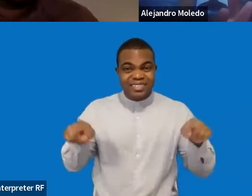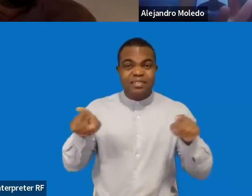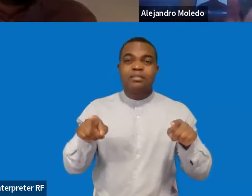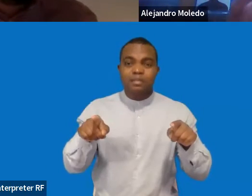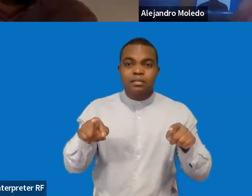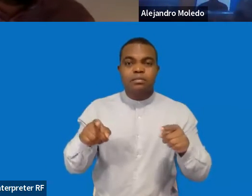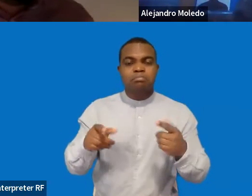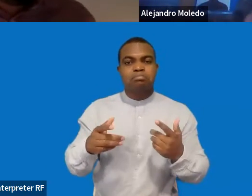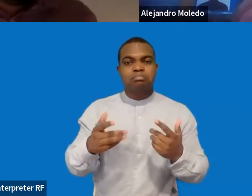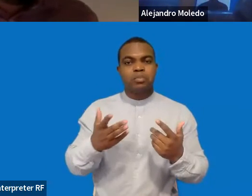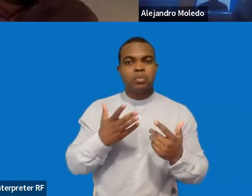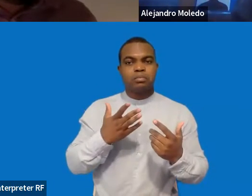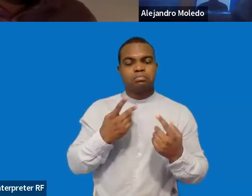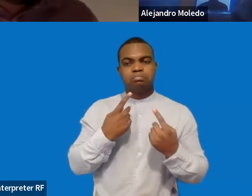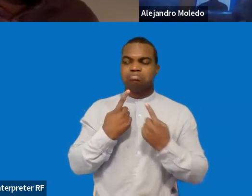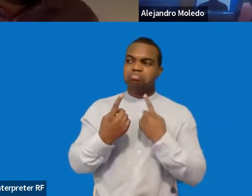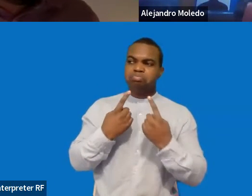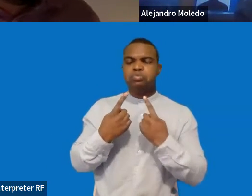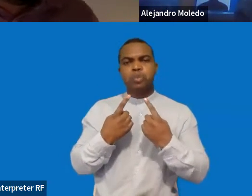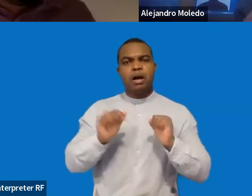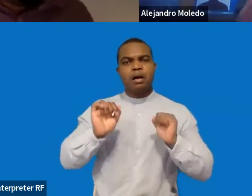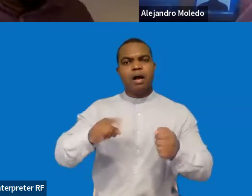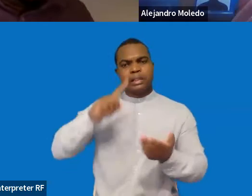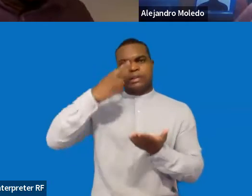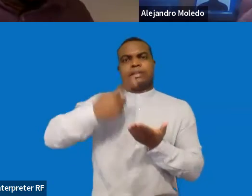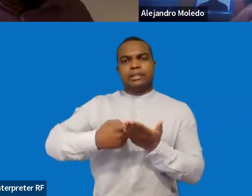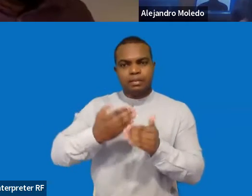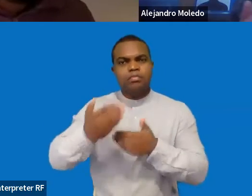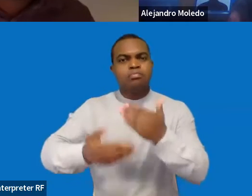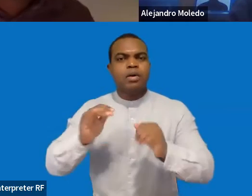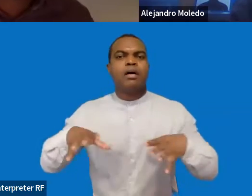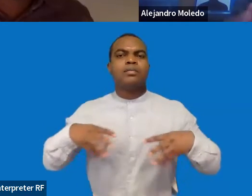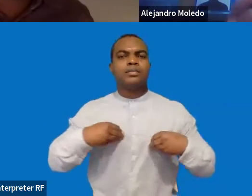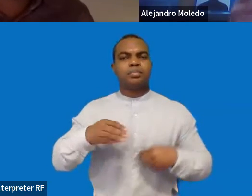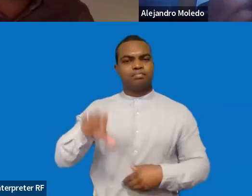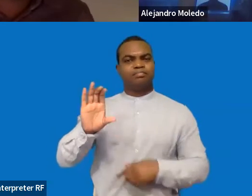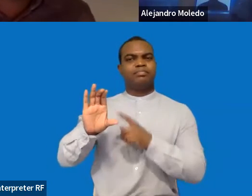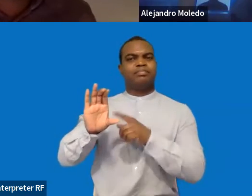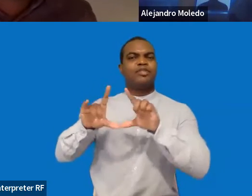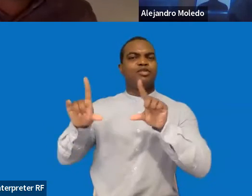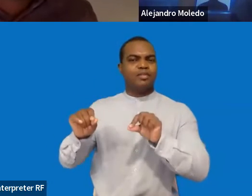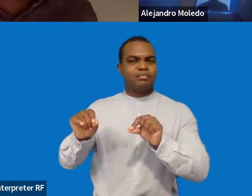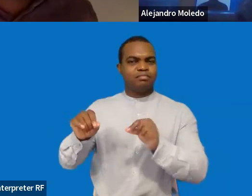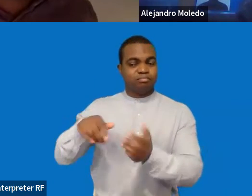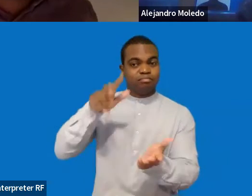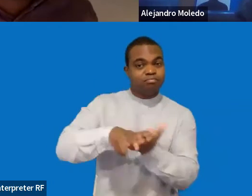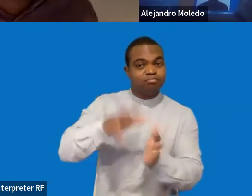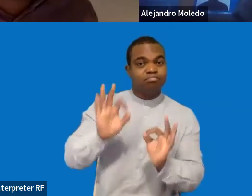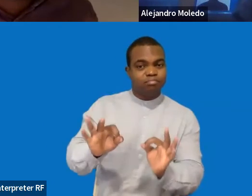The logic has changed. With this legislation, we would be ensuring a mutual recognition of disability